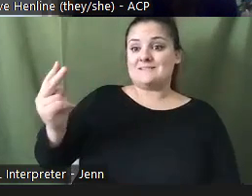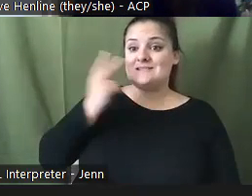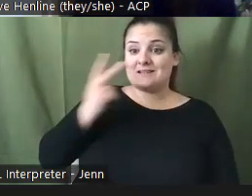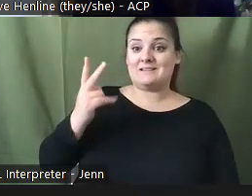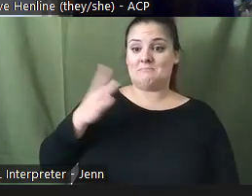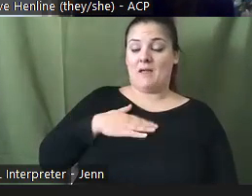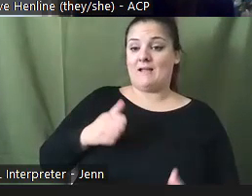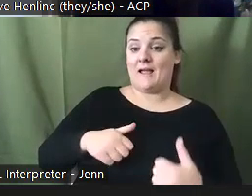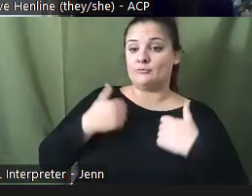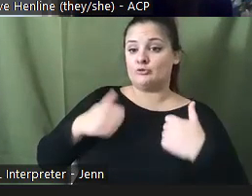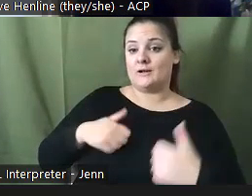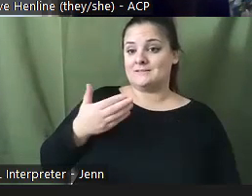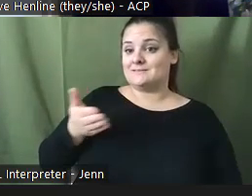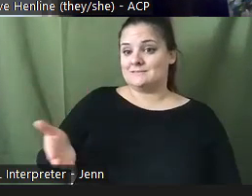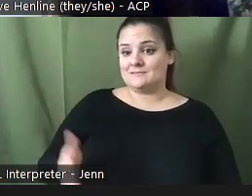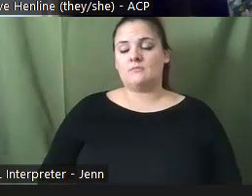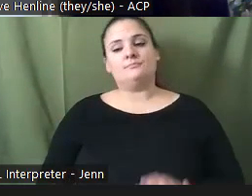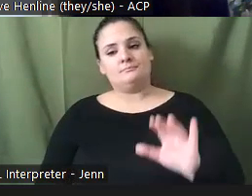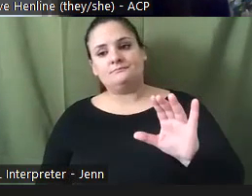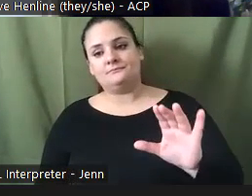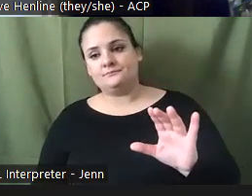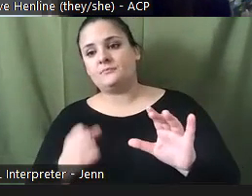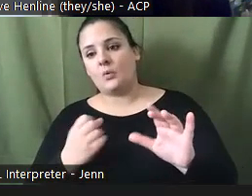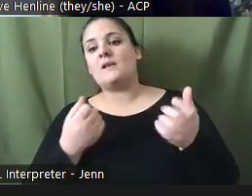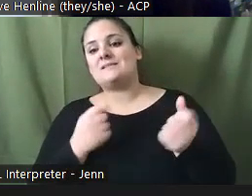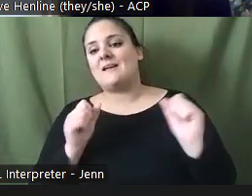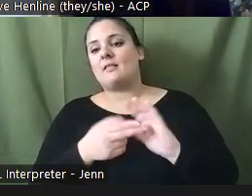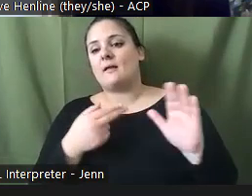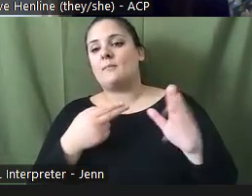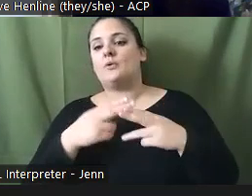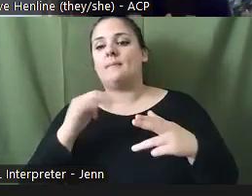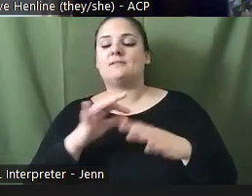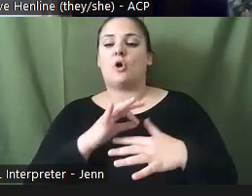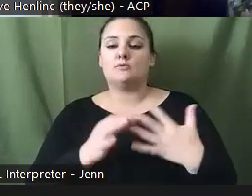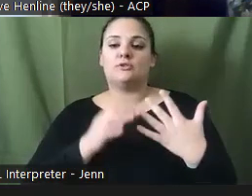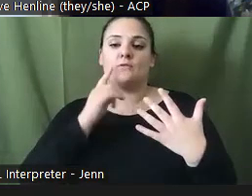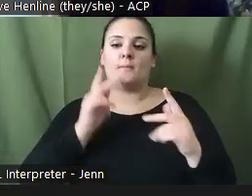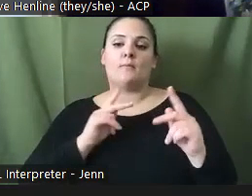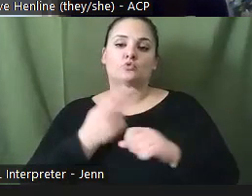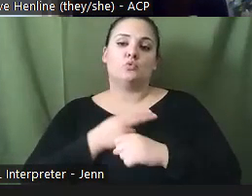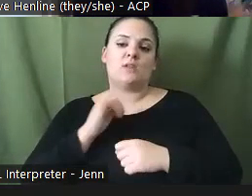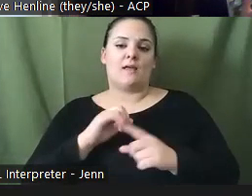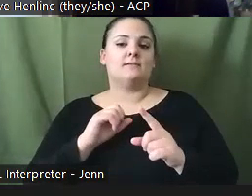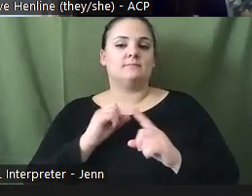plan. So a safe label name is an option for people to use in those instances, as well as